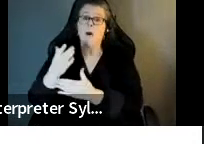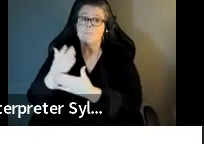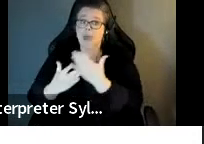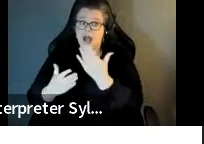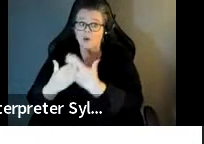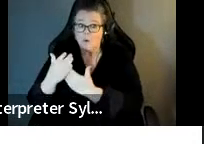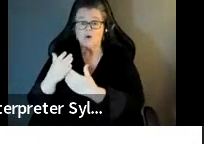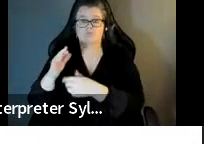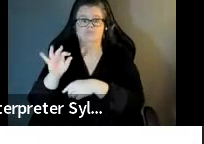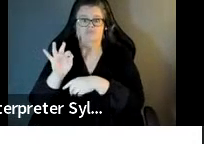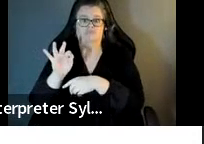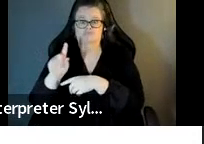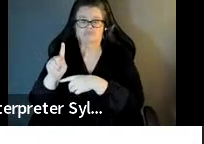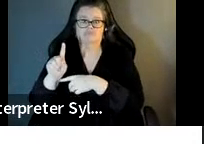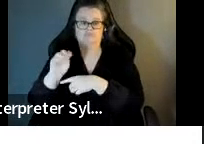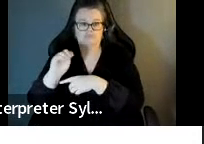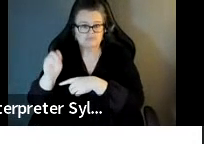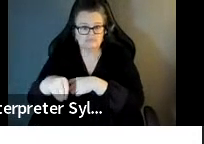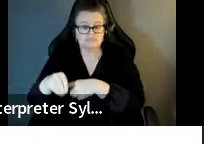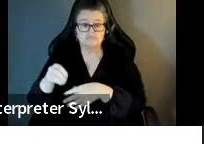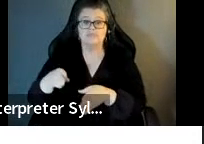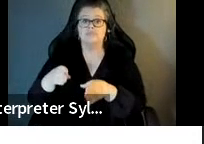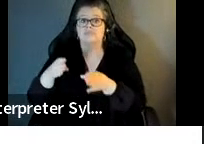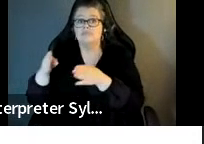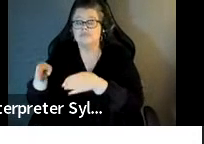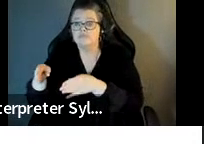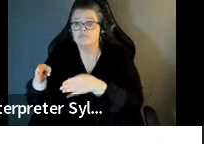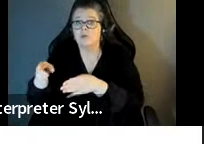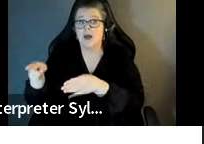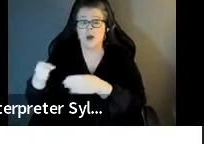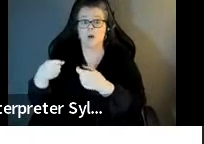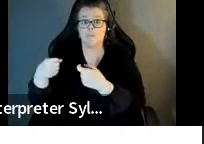Powered wheelchair users made close to 8.8%.